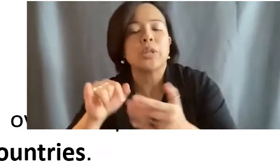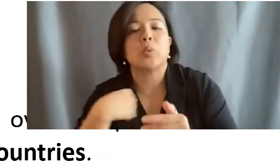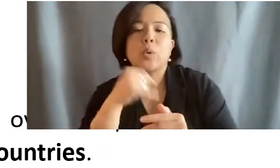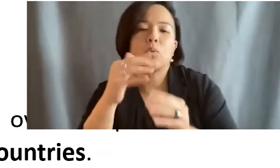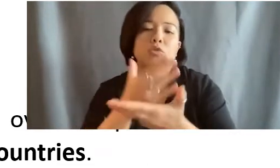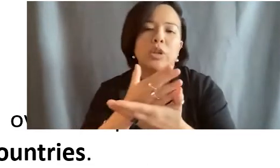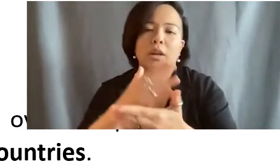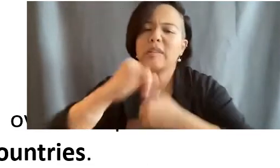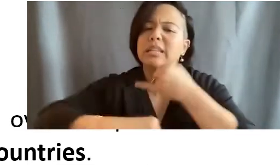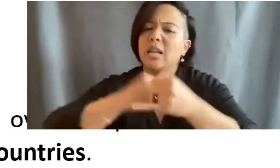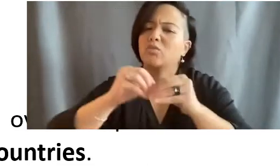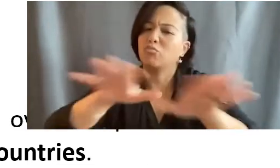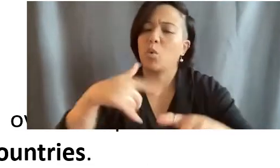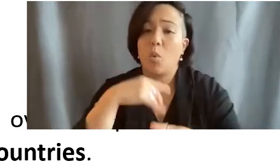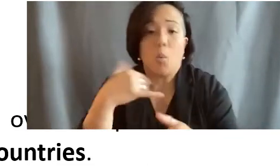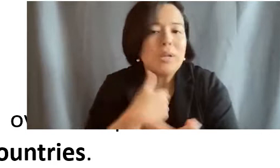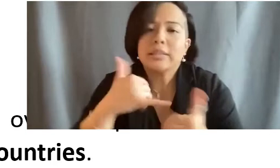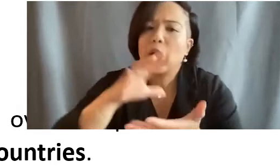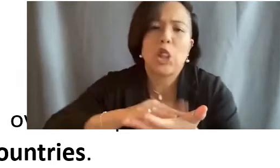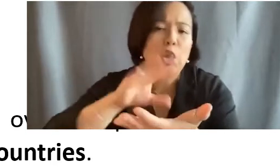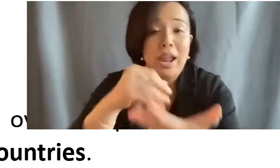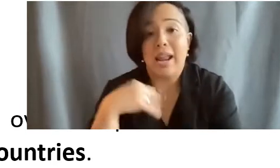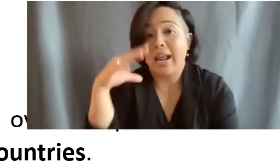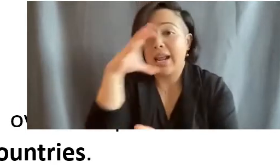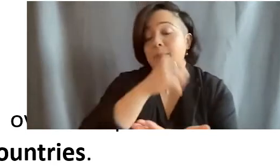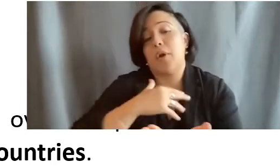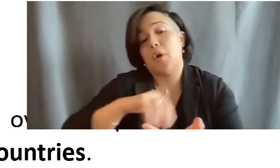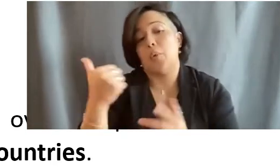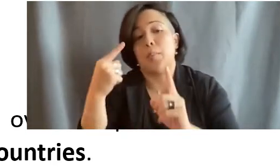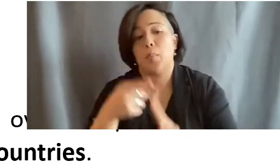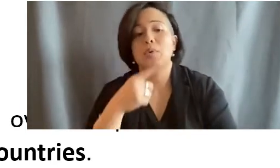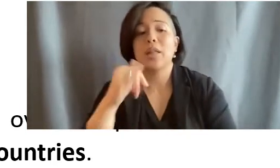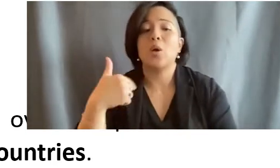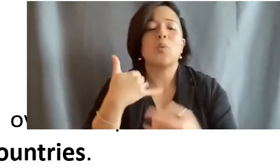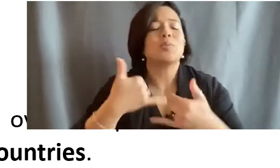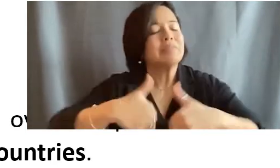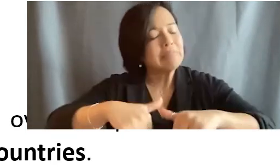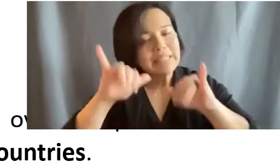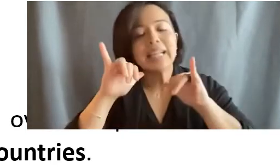And I guess the other point here is that we're still in that situation in many countries.